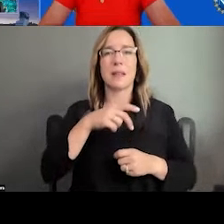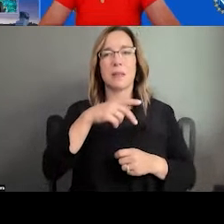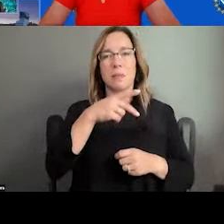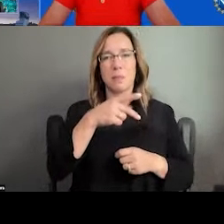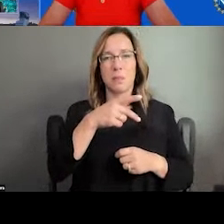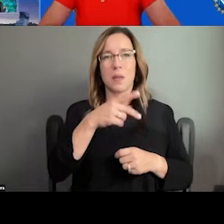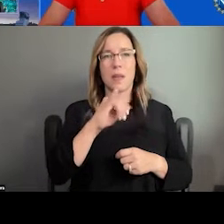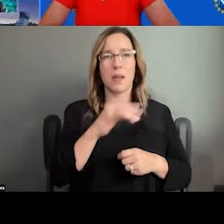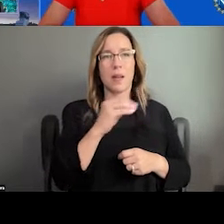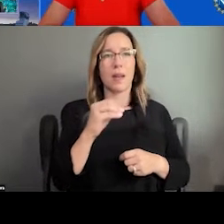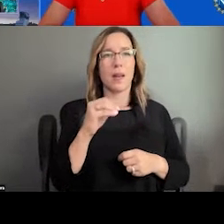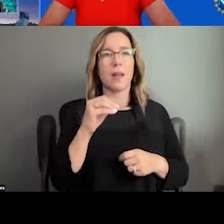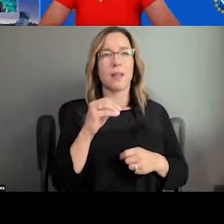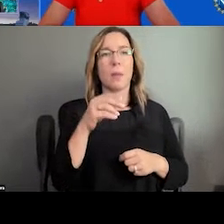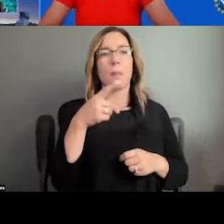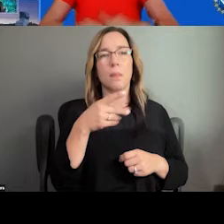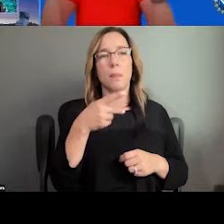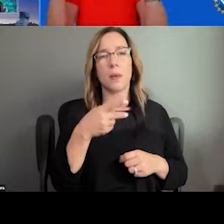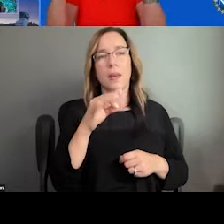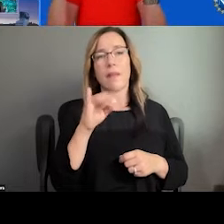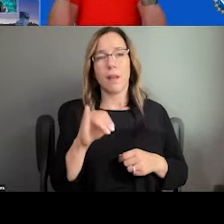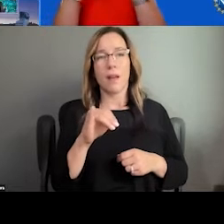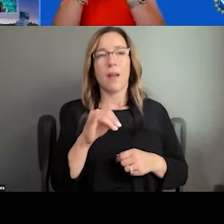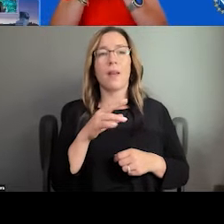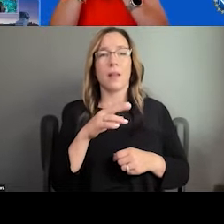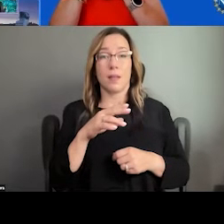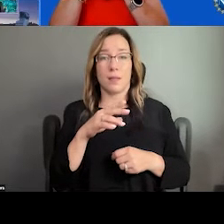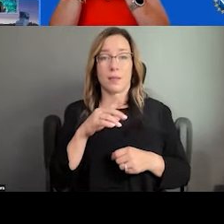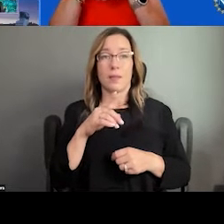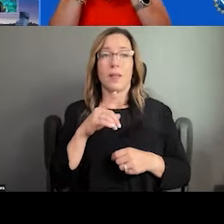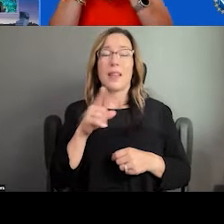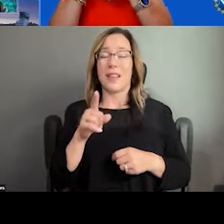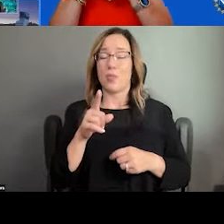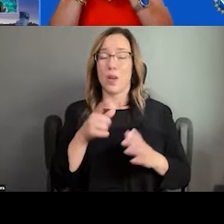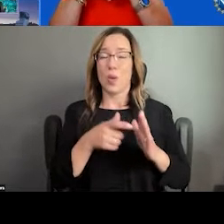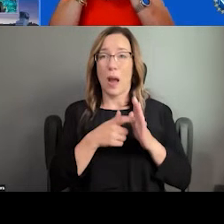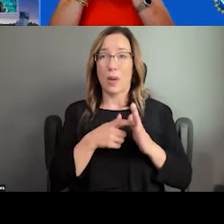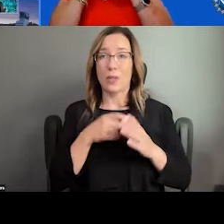For example, it requires an industrial partner co-PI.